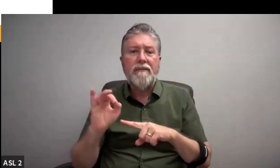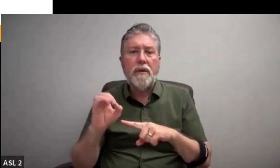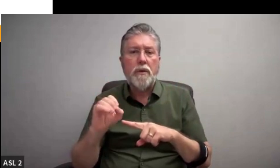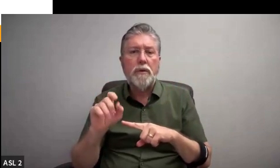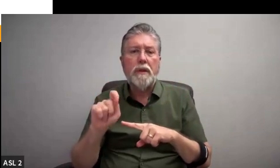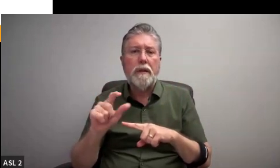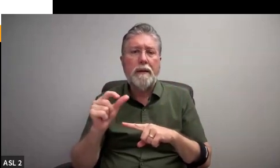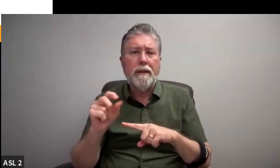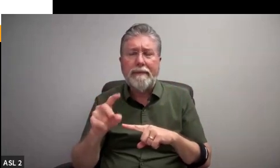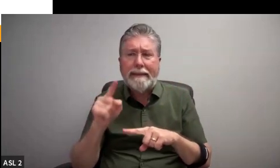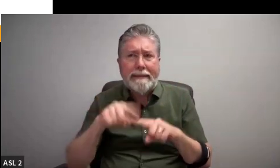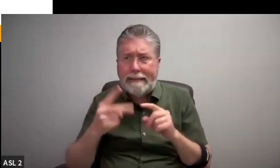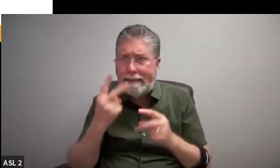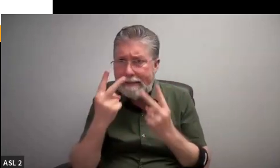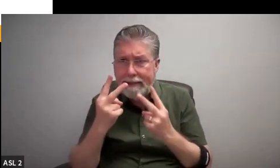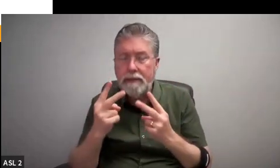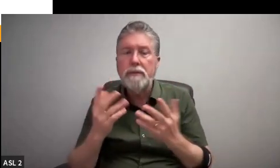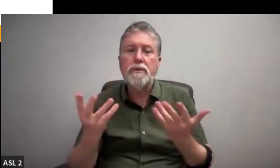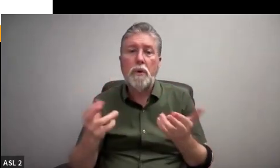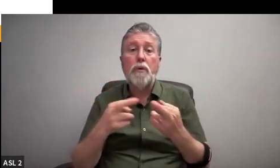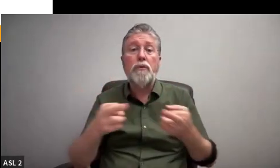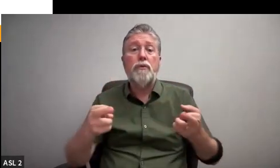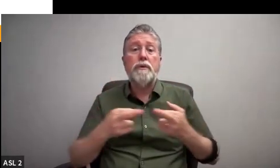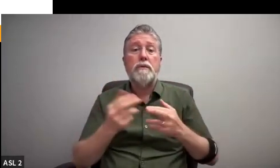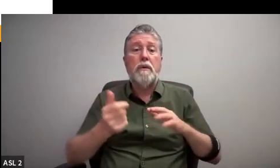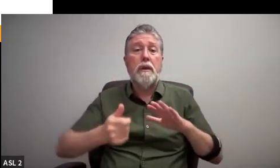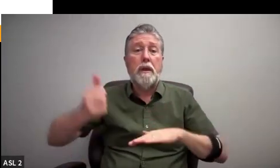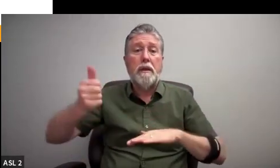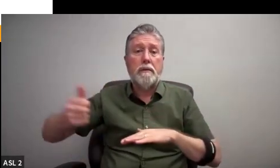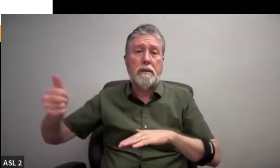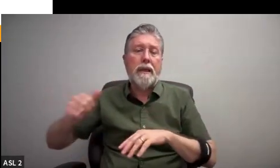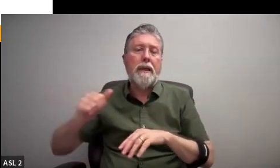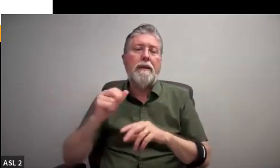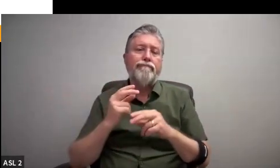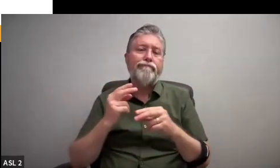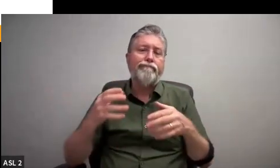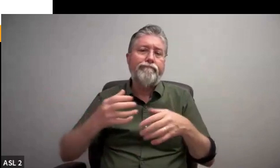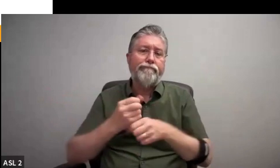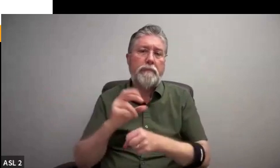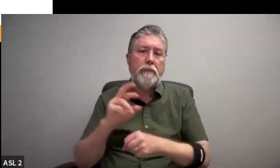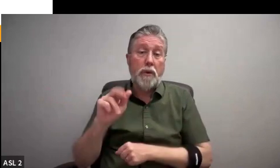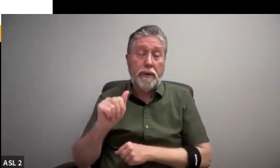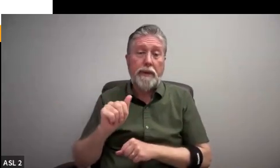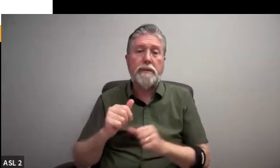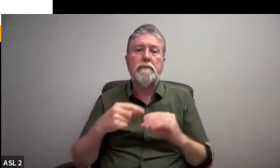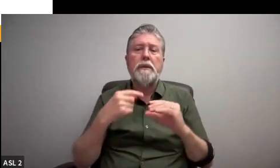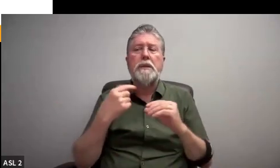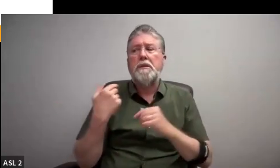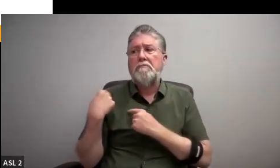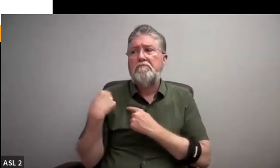ACL's Regional Administrators, or RAs, have sent emails within the last few weeks to state unit on